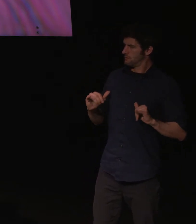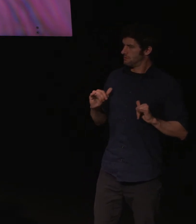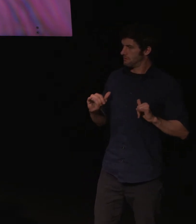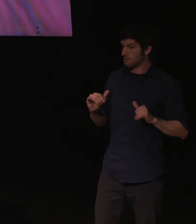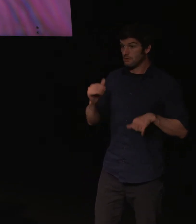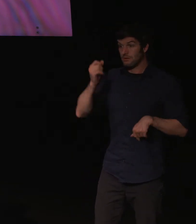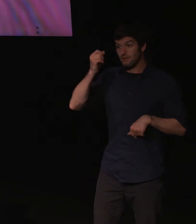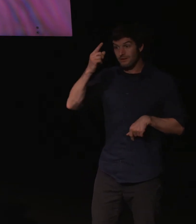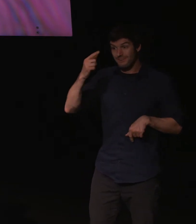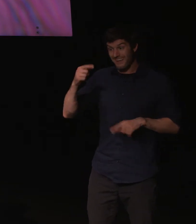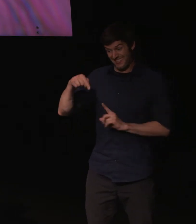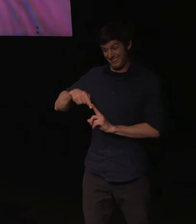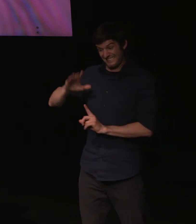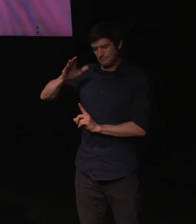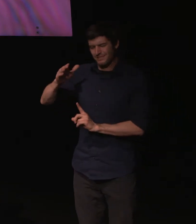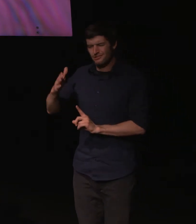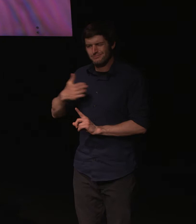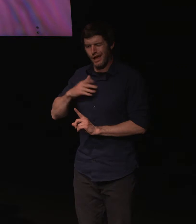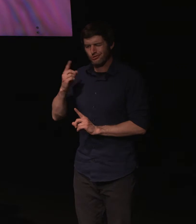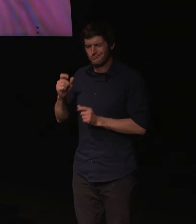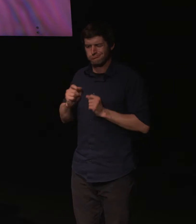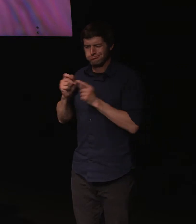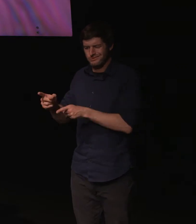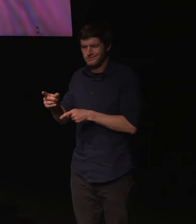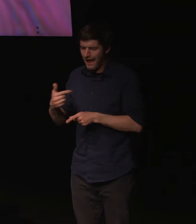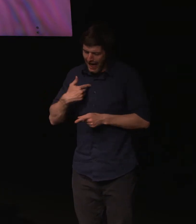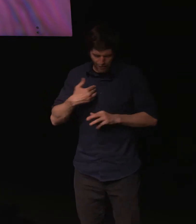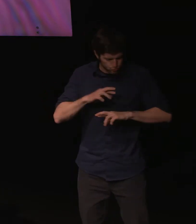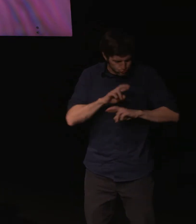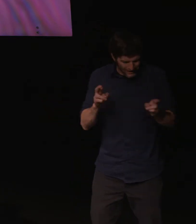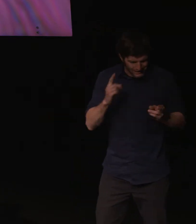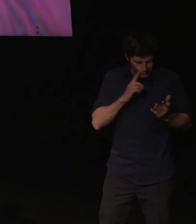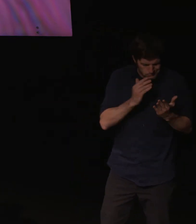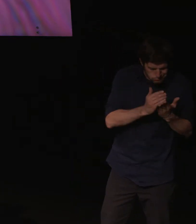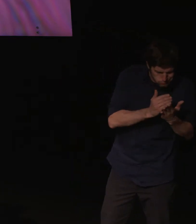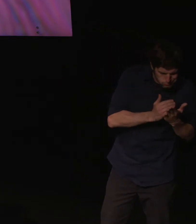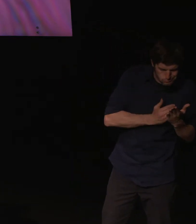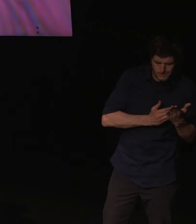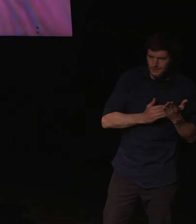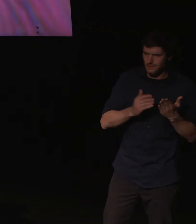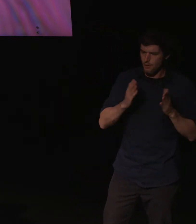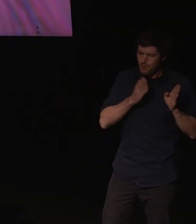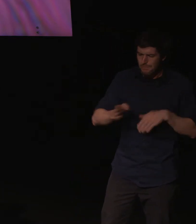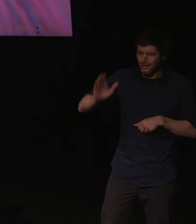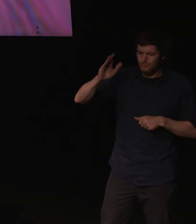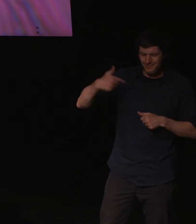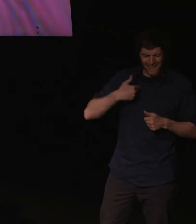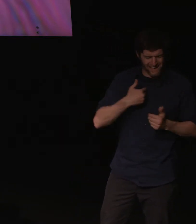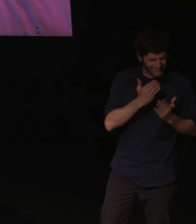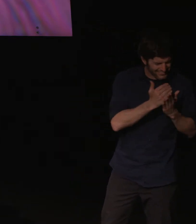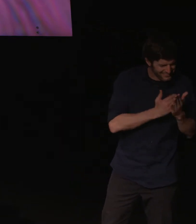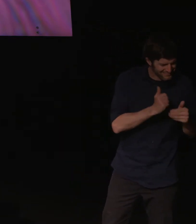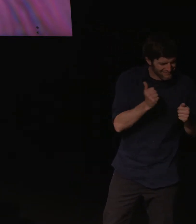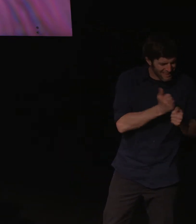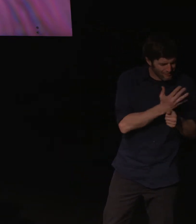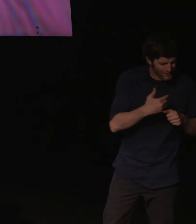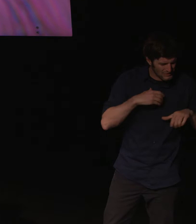I had a list of everything that Collapsus did, everything that we were striving to do before release,